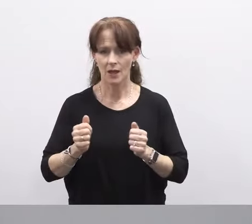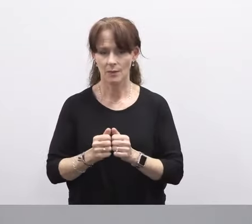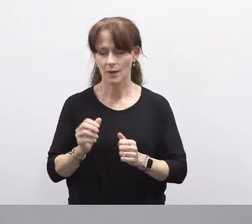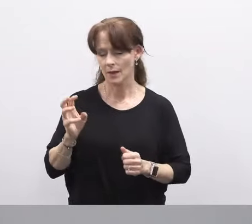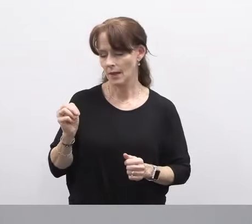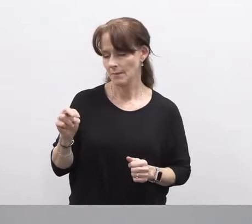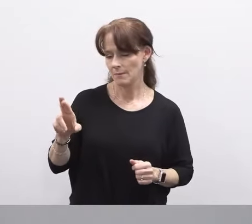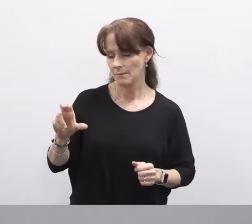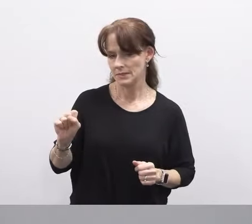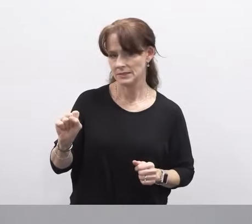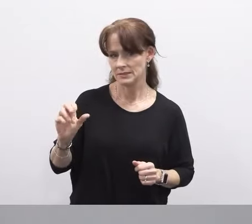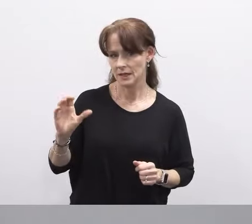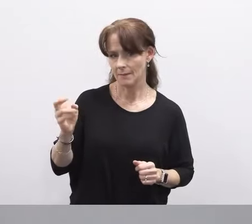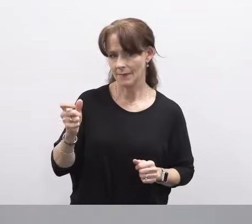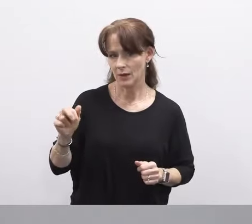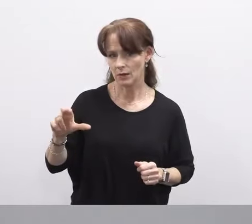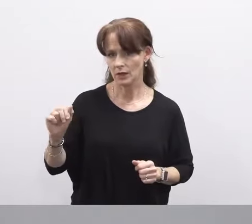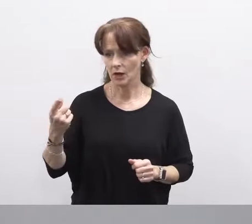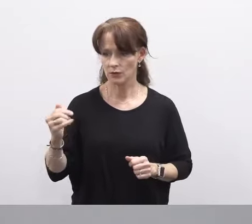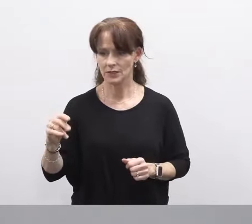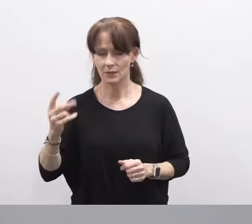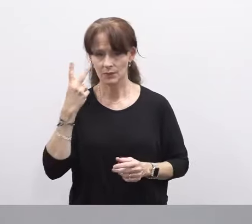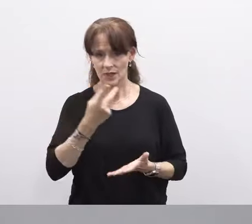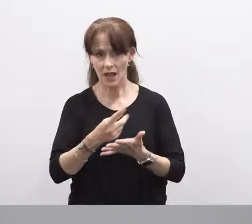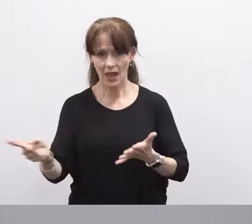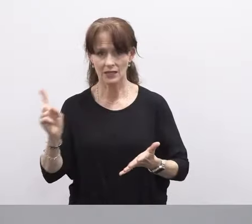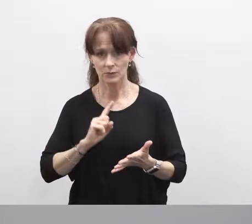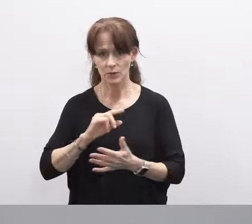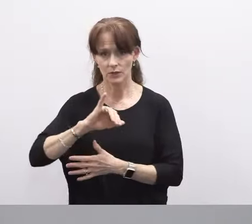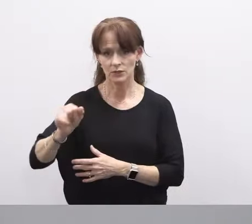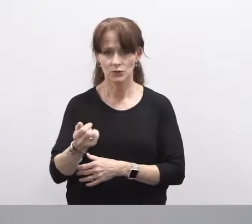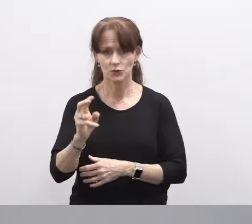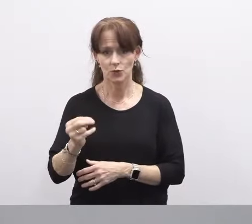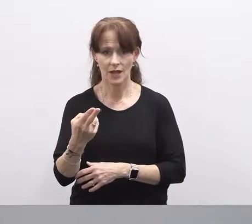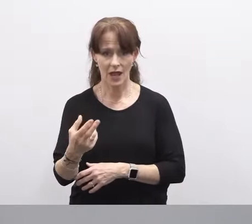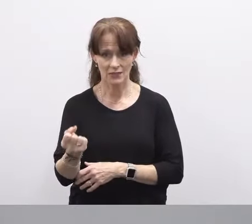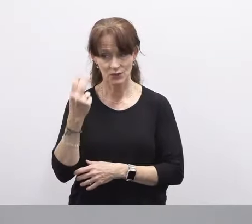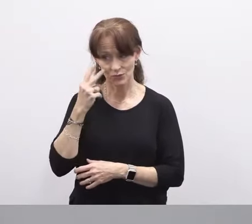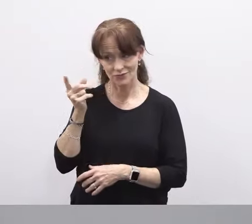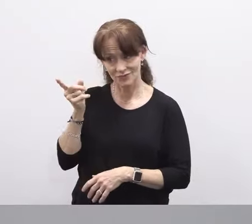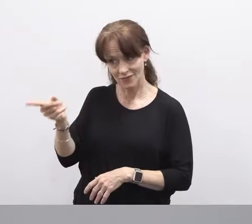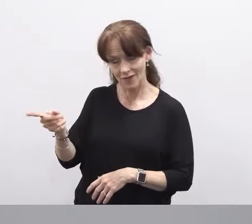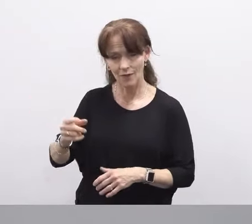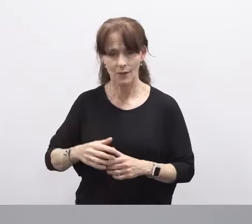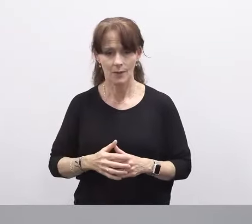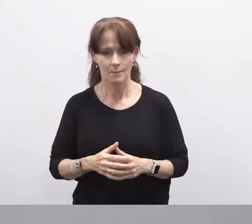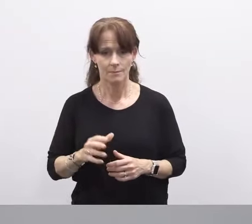who we saw last week at Jordan High School. America,